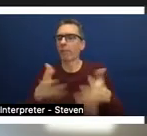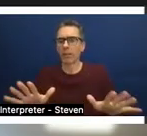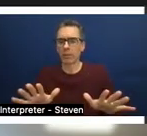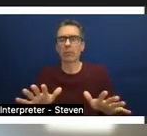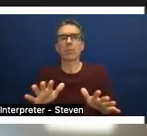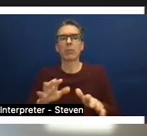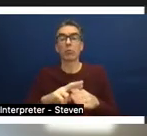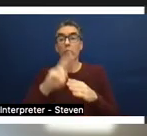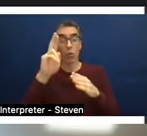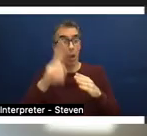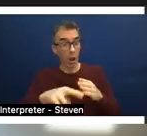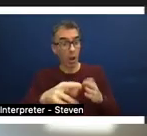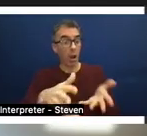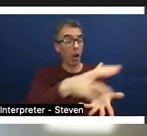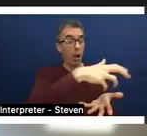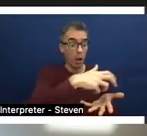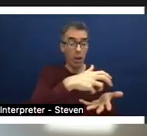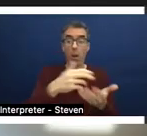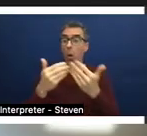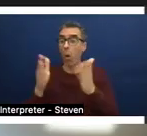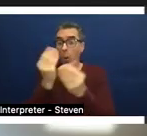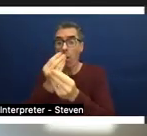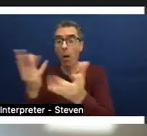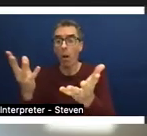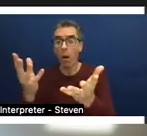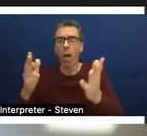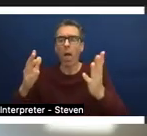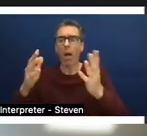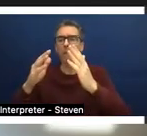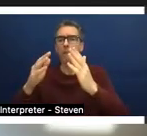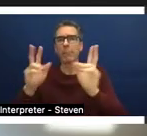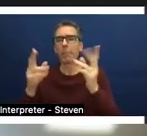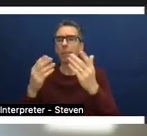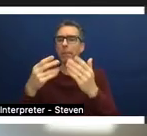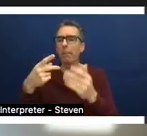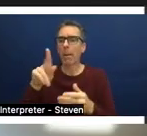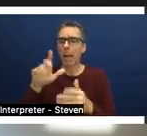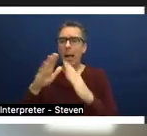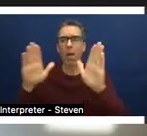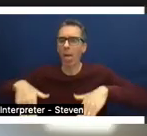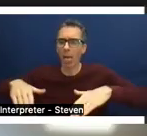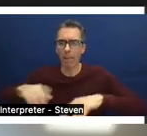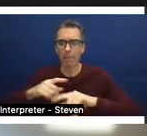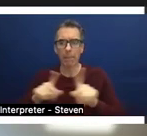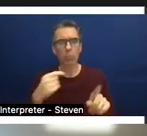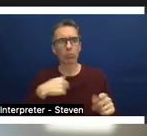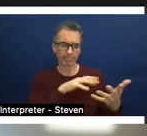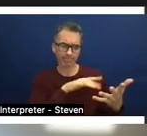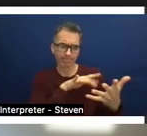for the public open house. But we are doing a detailed traffic analysis of the future condition both,